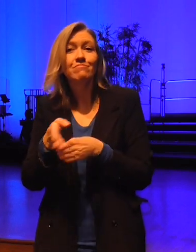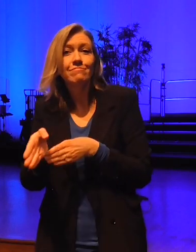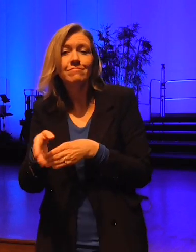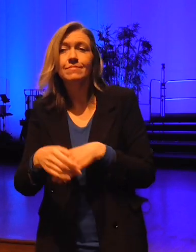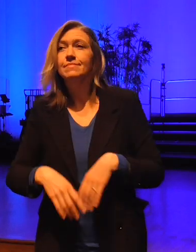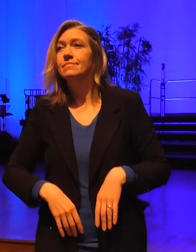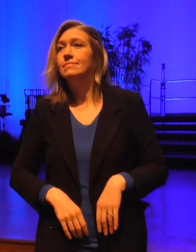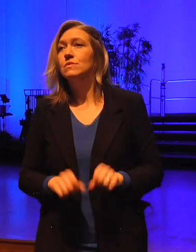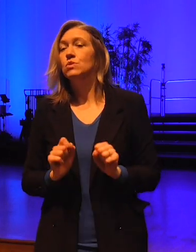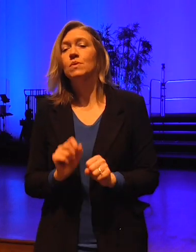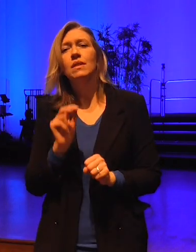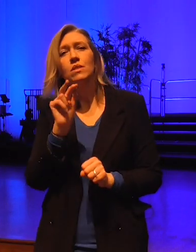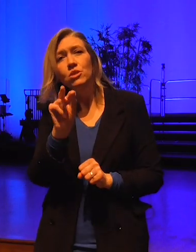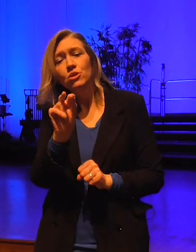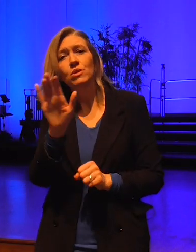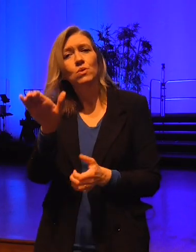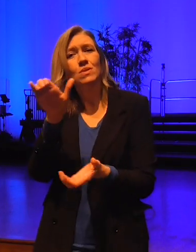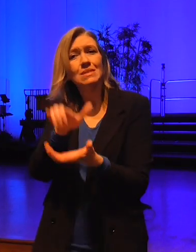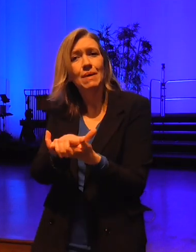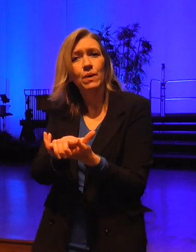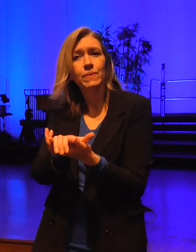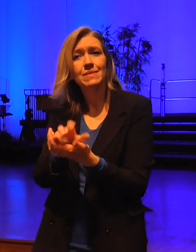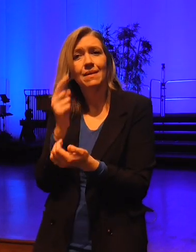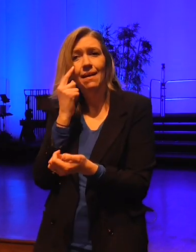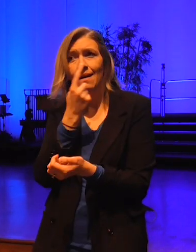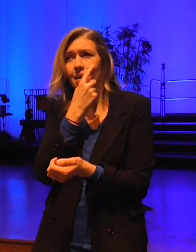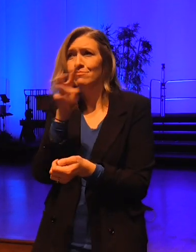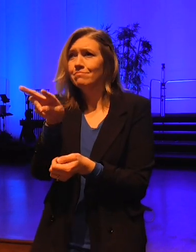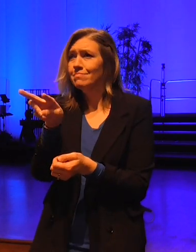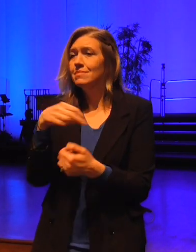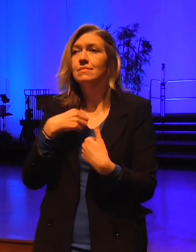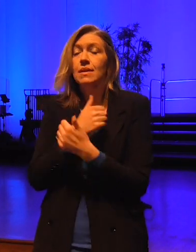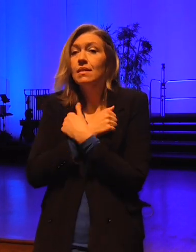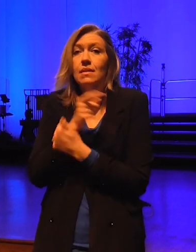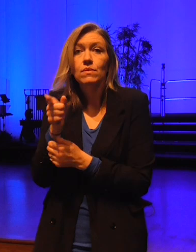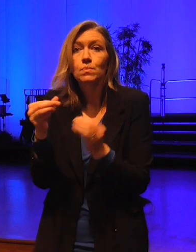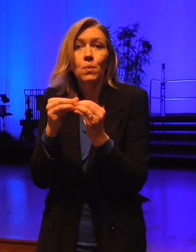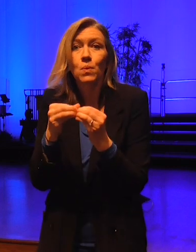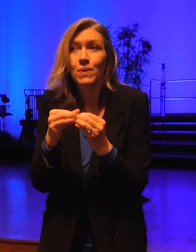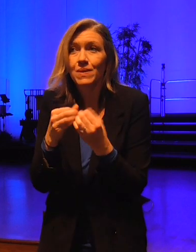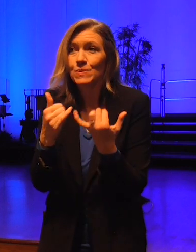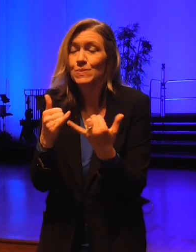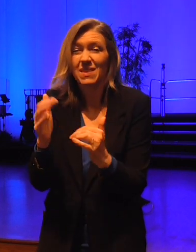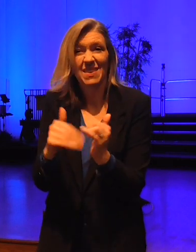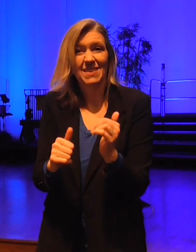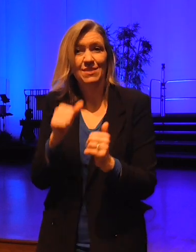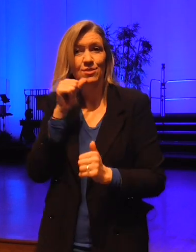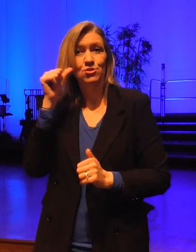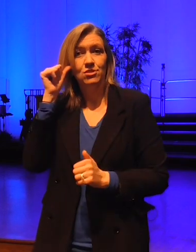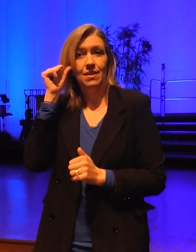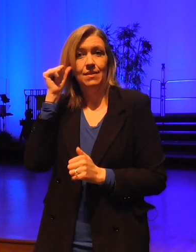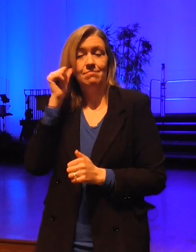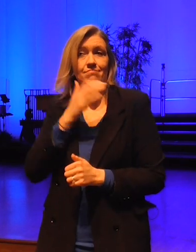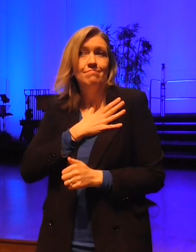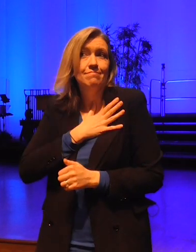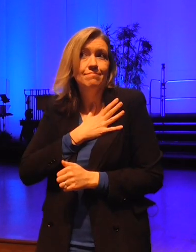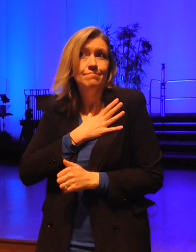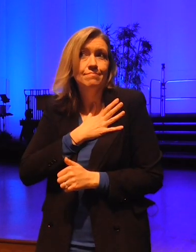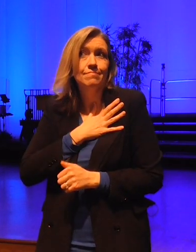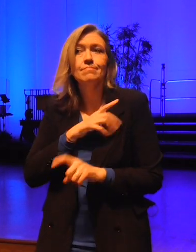of your spouse and say I love you more today than yesterday sweetheart but not as much as